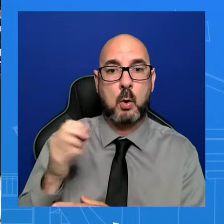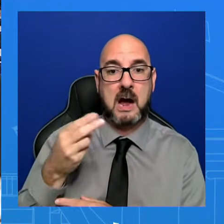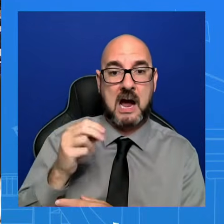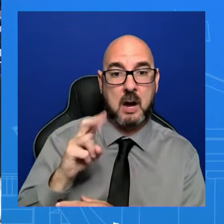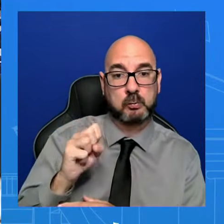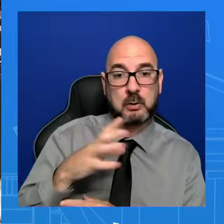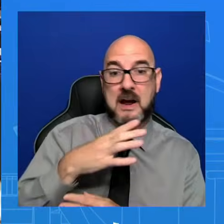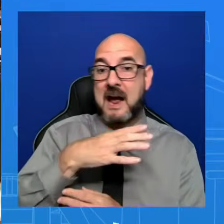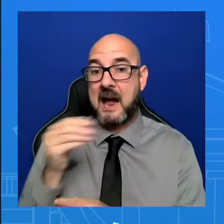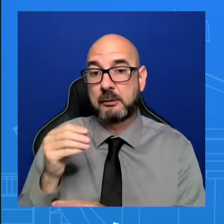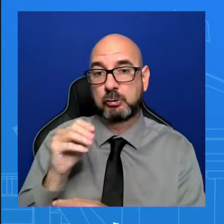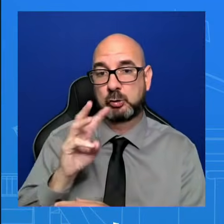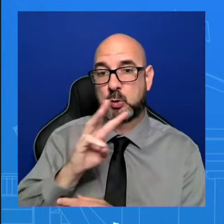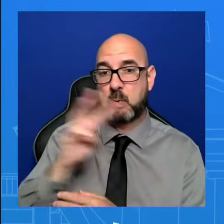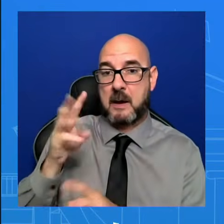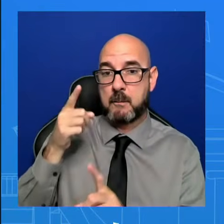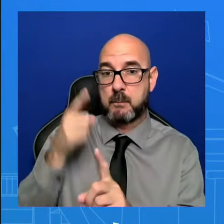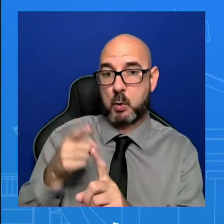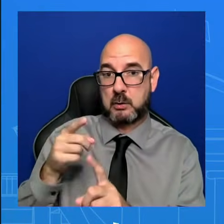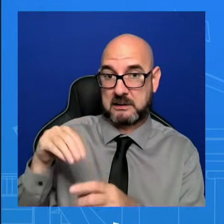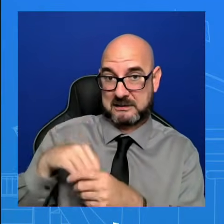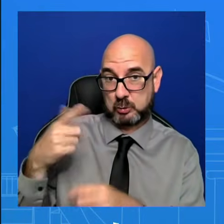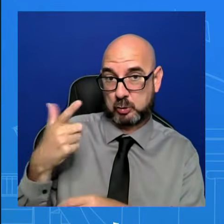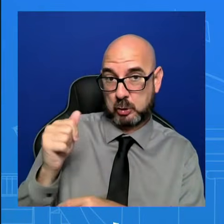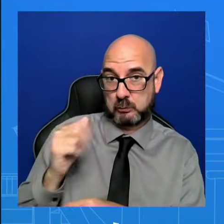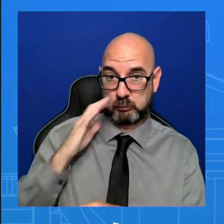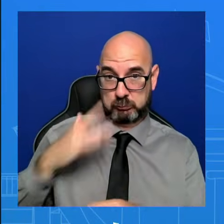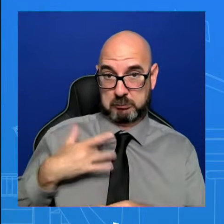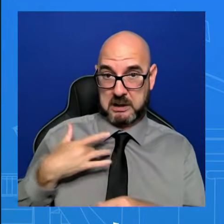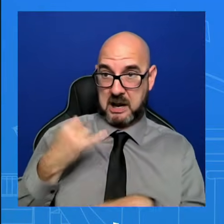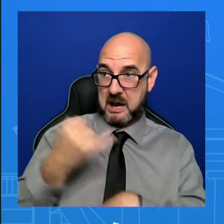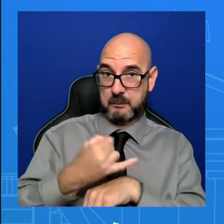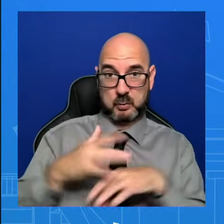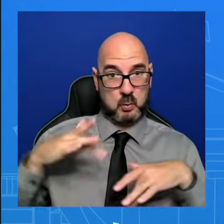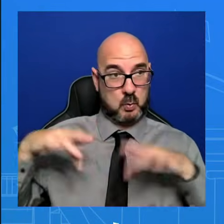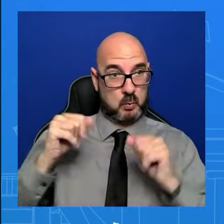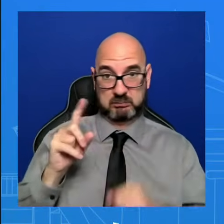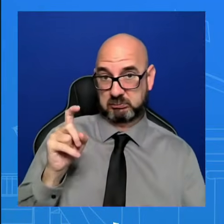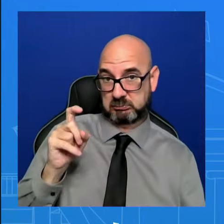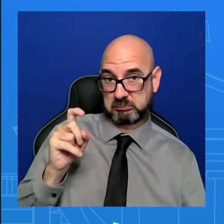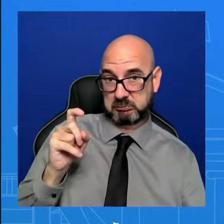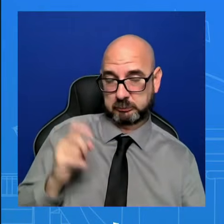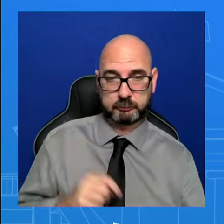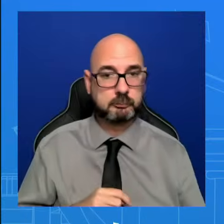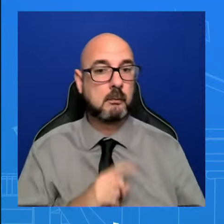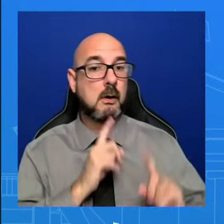Ms. Jean-Pierre: So, when you speak about environment, security, or anything like that, that's something for the Secret Service to speak to. I can't speak to that.